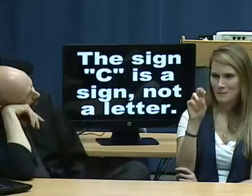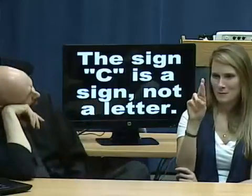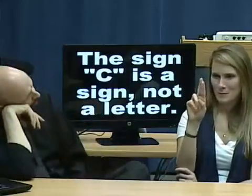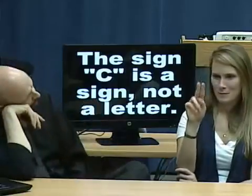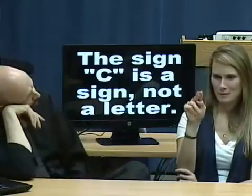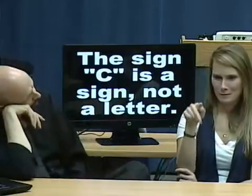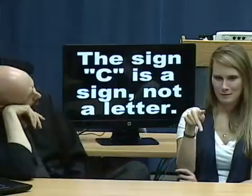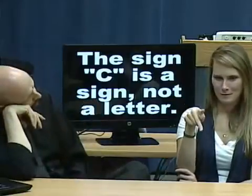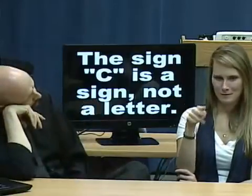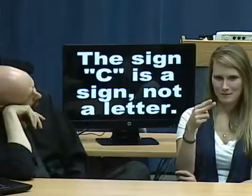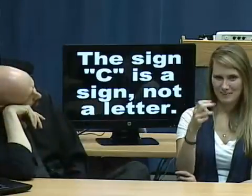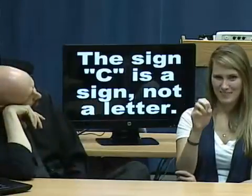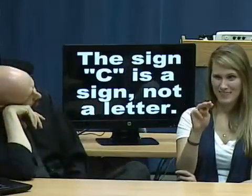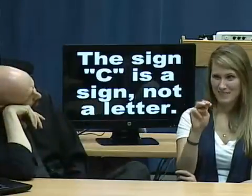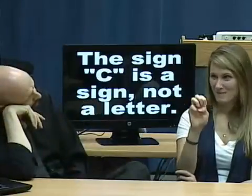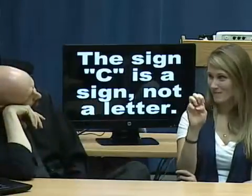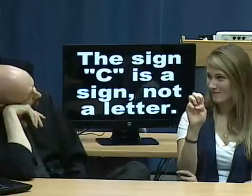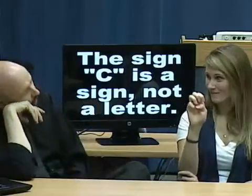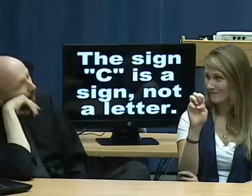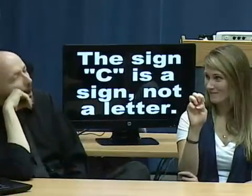M-O-R-P-H-E-M-E?